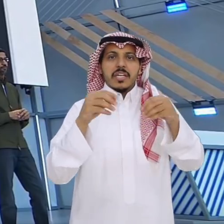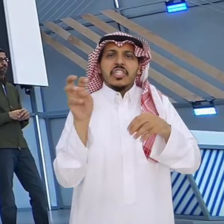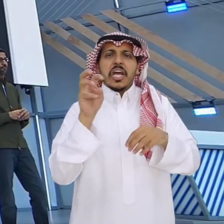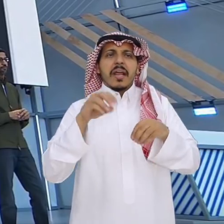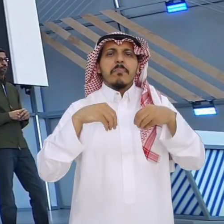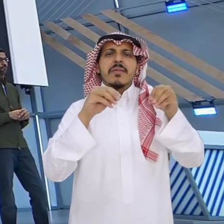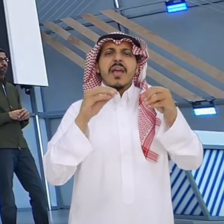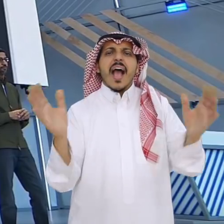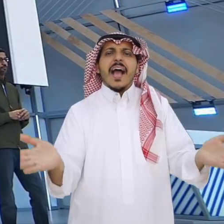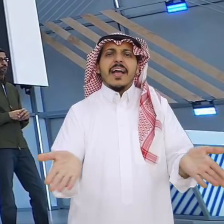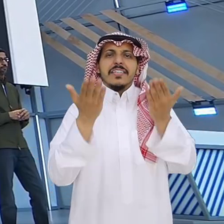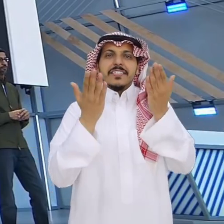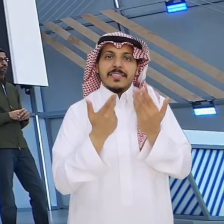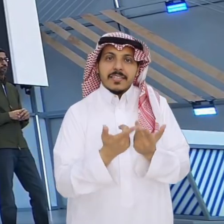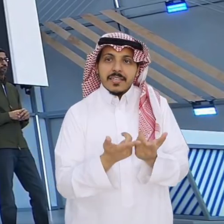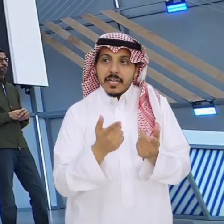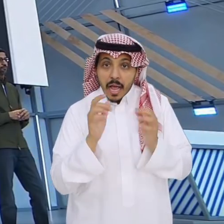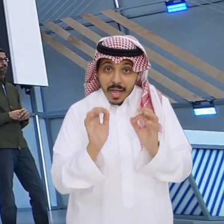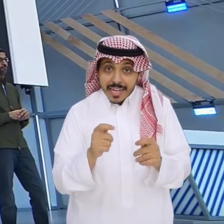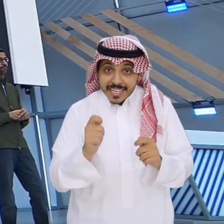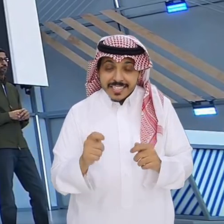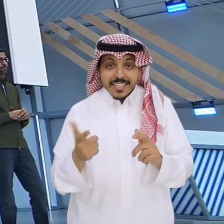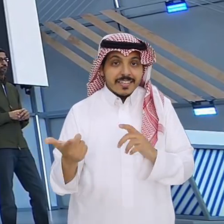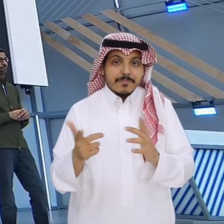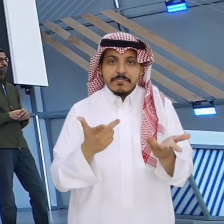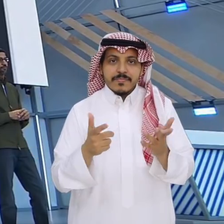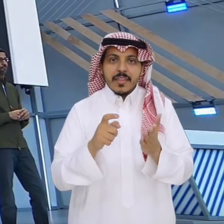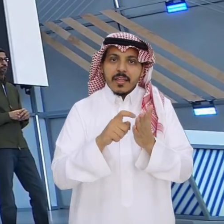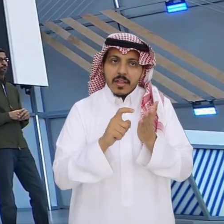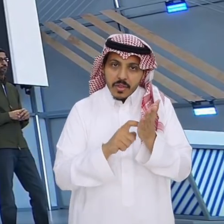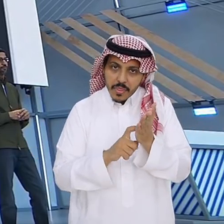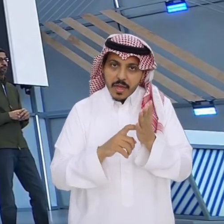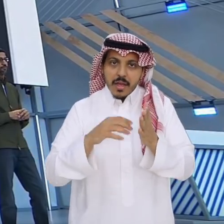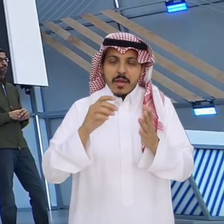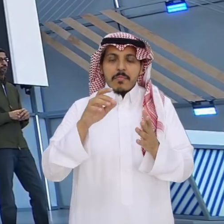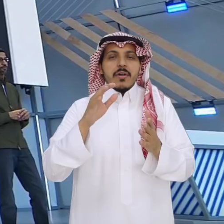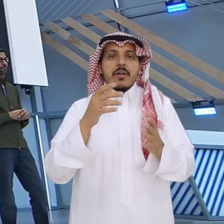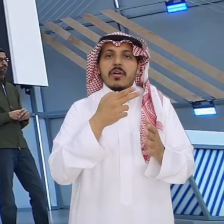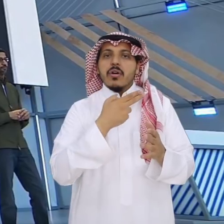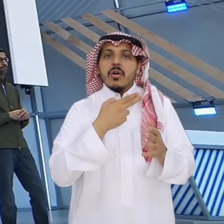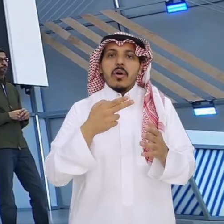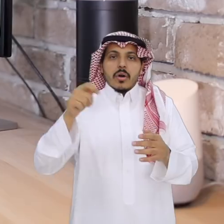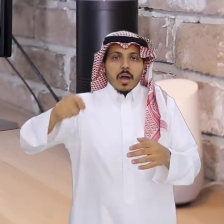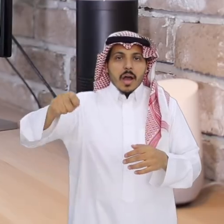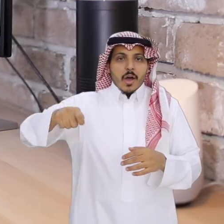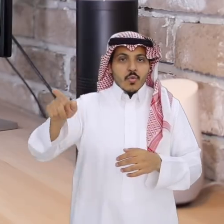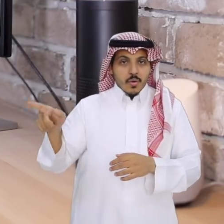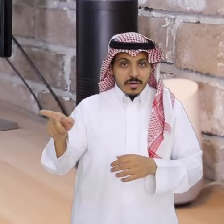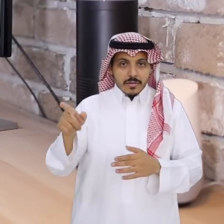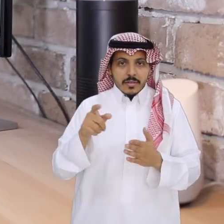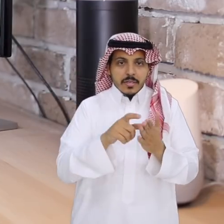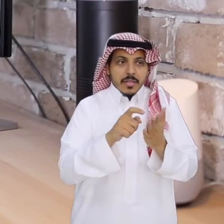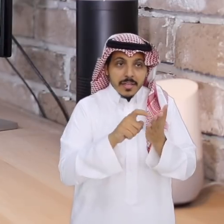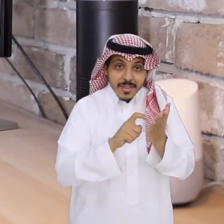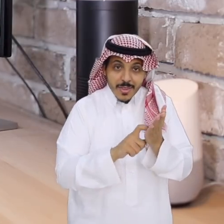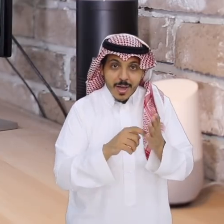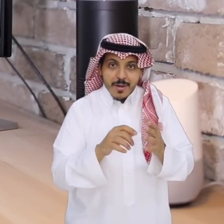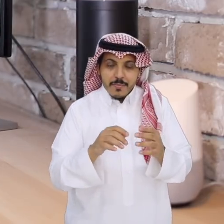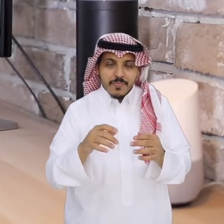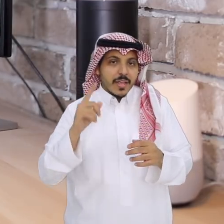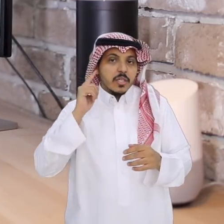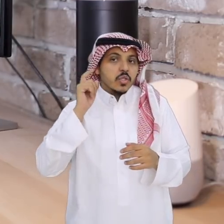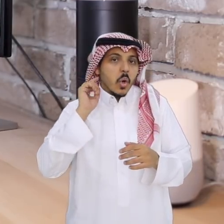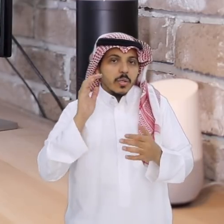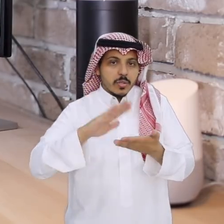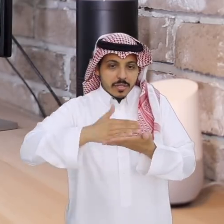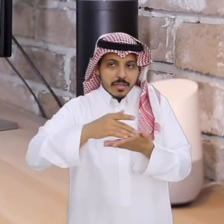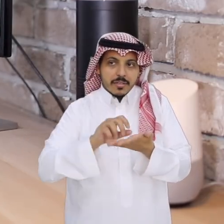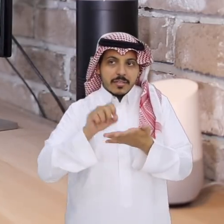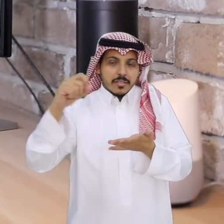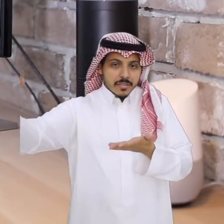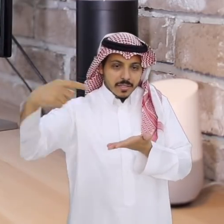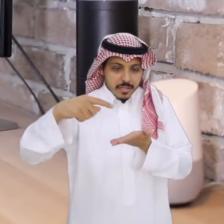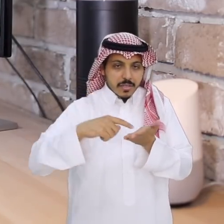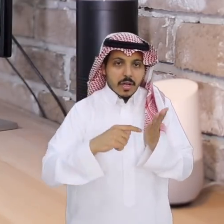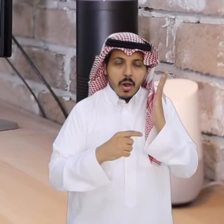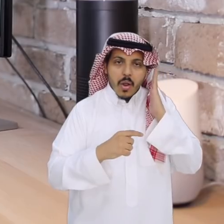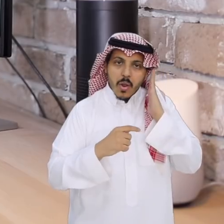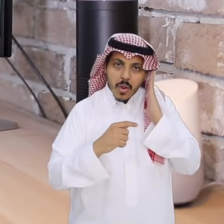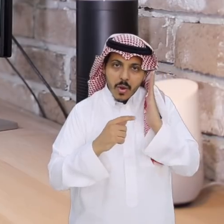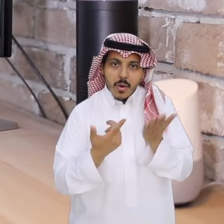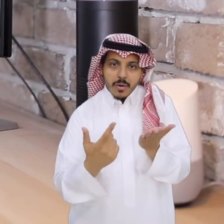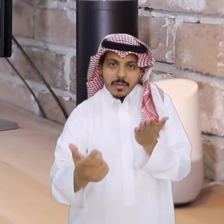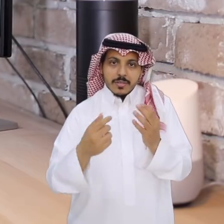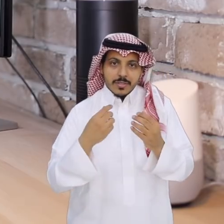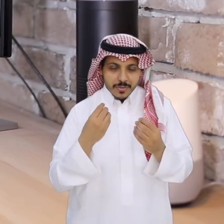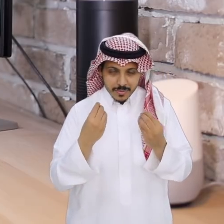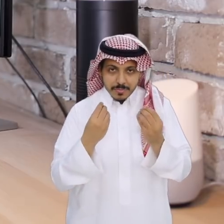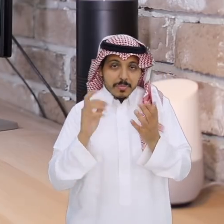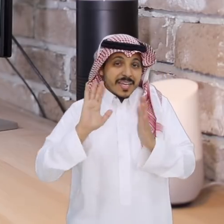There are many concerns about it, and it is expected that there will be law to protect humans from these AI pots. We will talk about other robots in this episode!